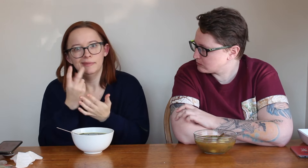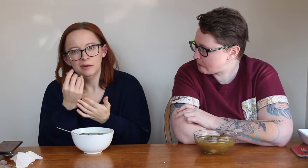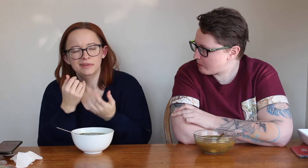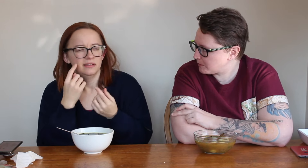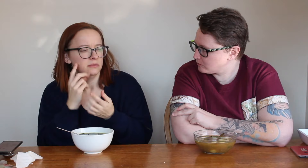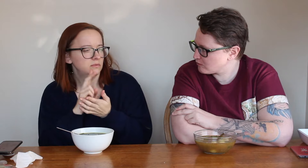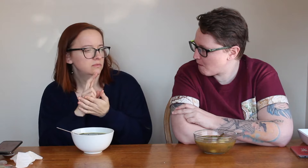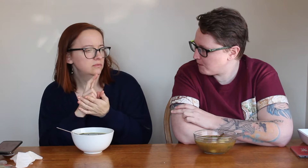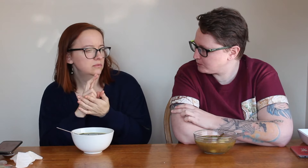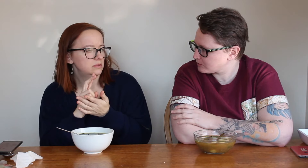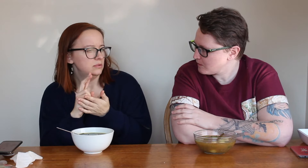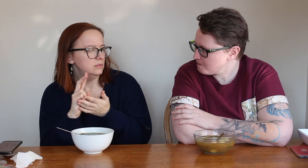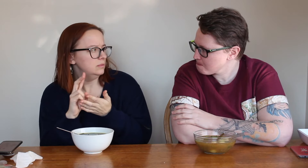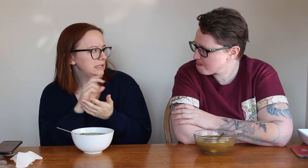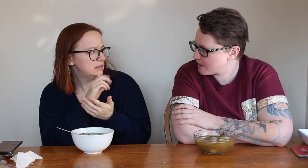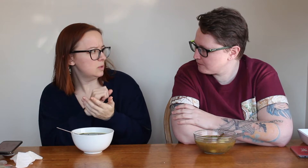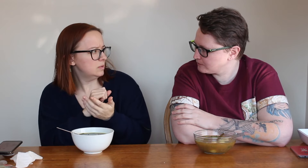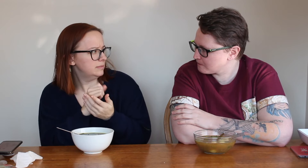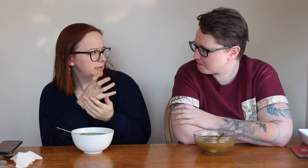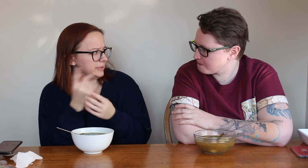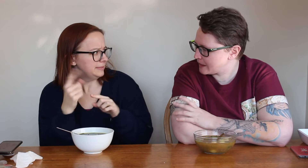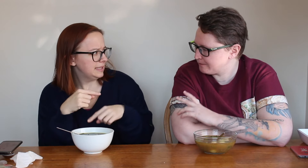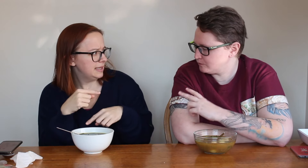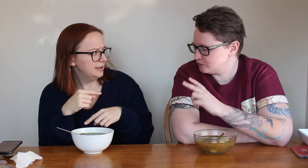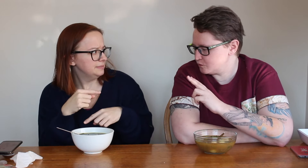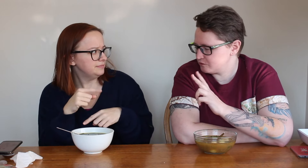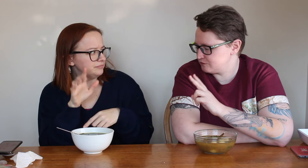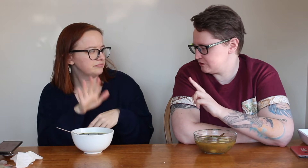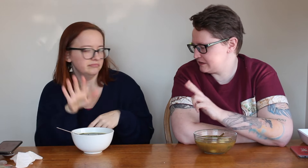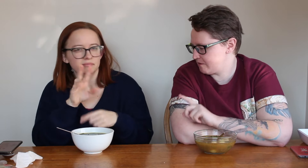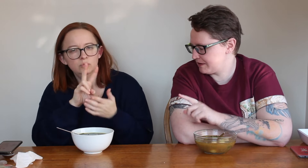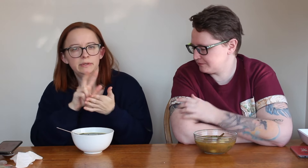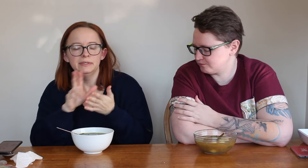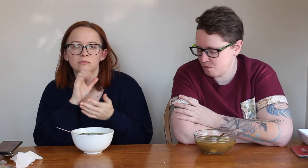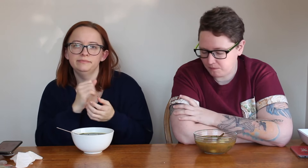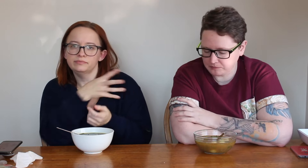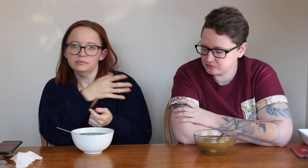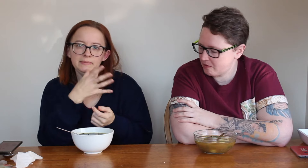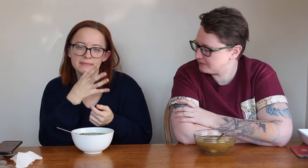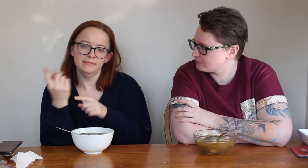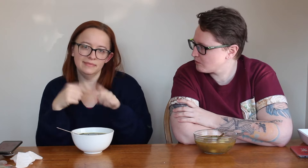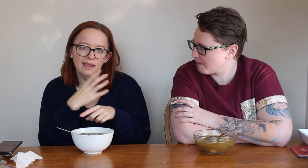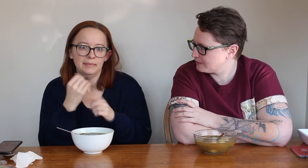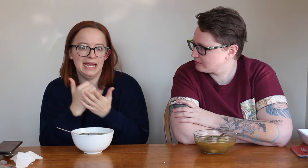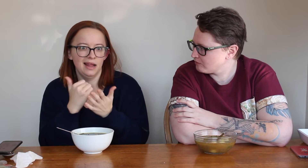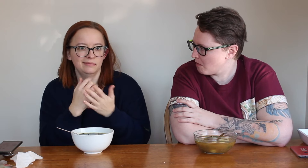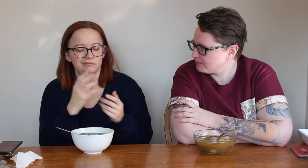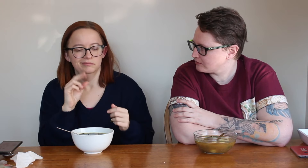But you know after 41 weeks pregnancy you don't wanna be pregnant anymore. But, um If like she was holding the baby